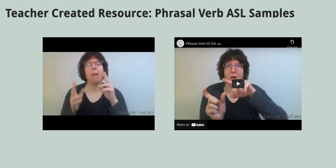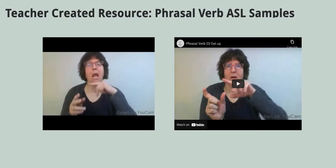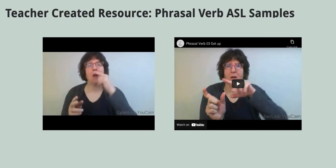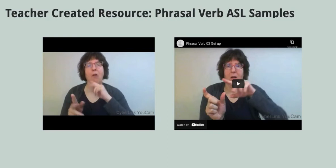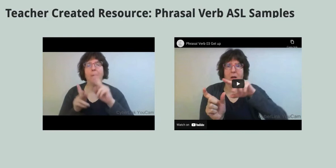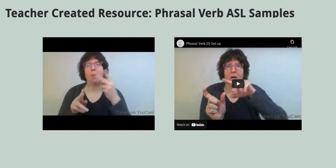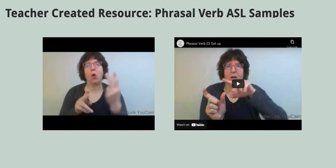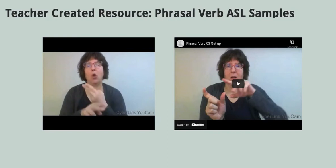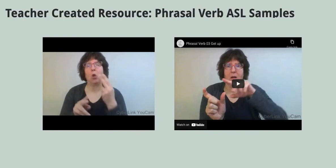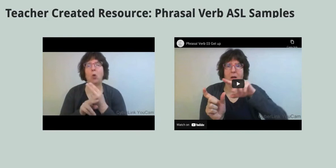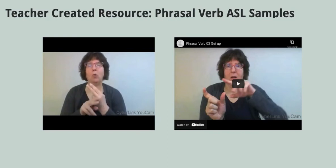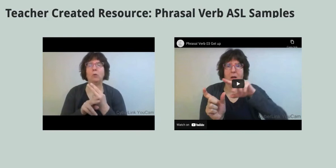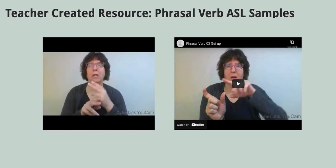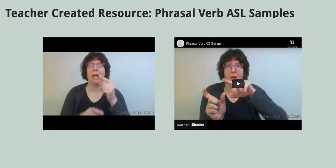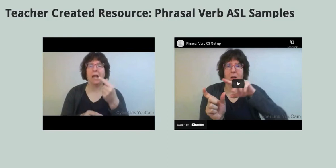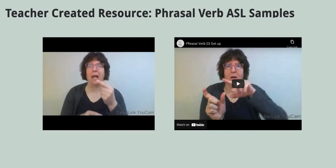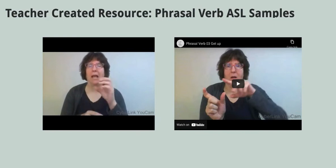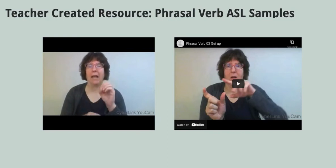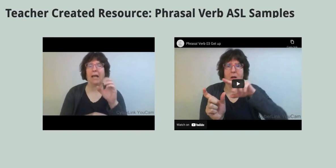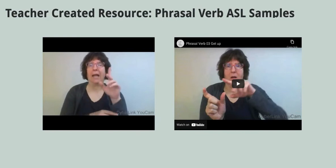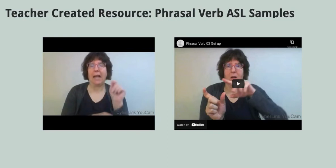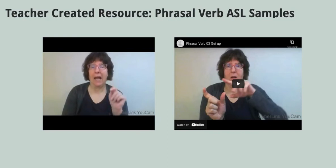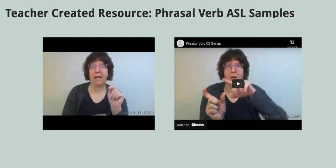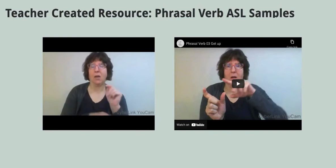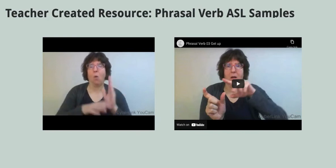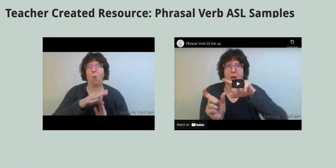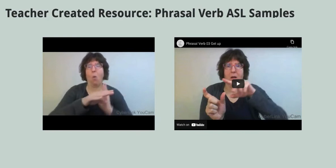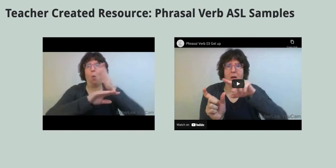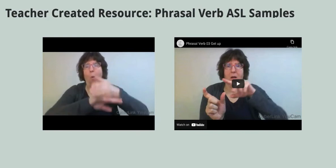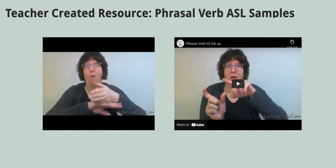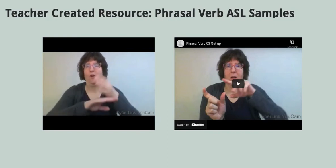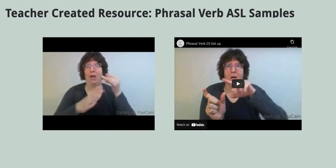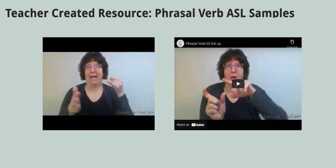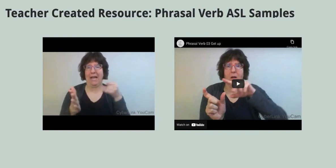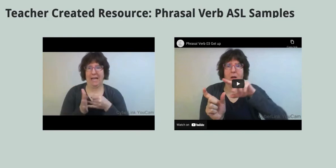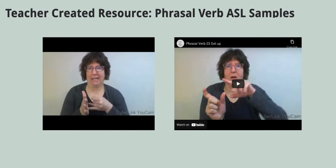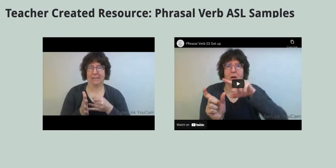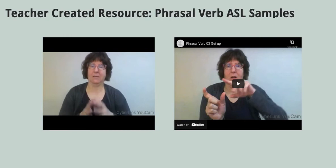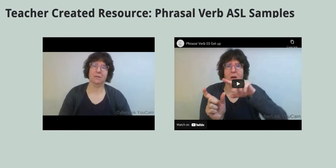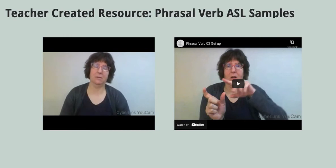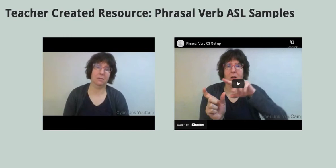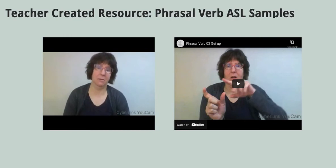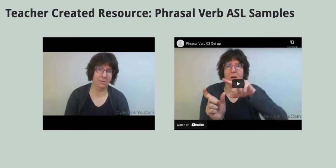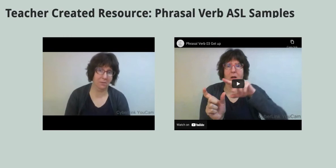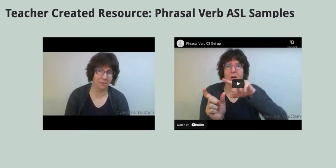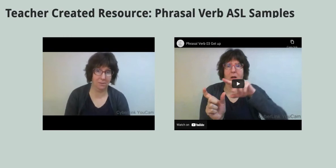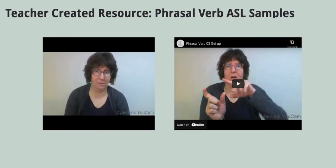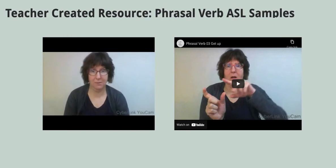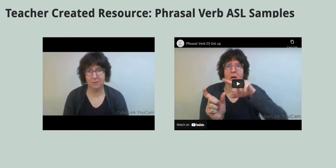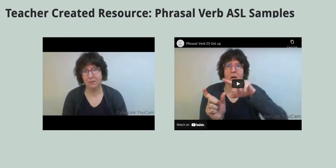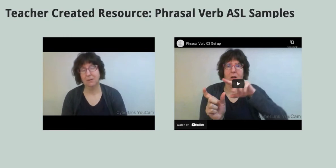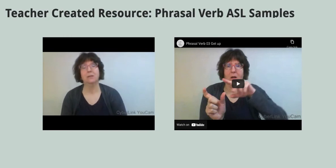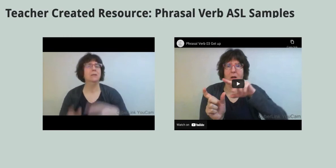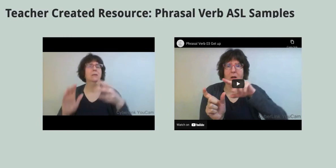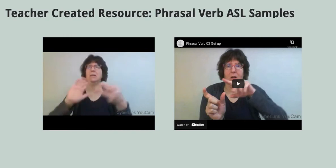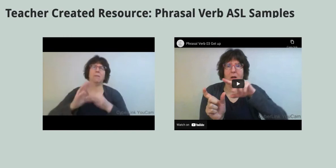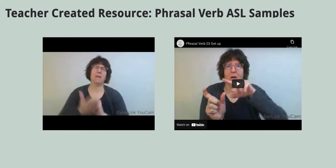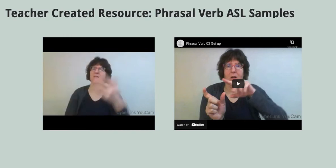Hearing people will also use the phrasal verb 'get over in a sentence like: "Get over it!" That's a confusing phrasal verb!